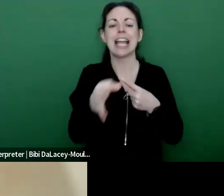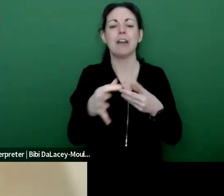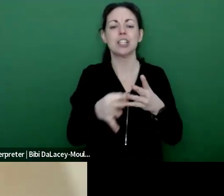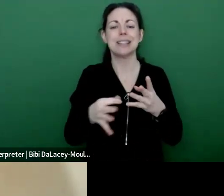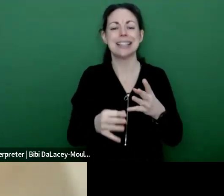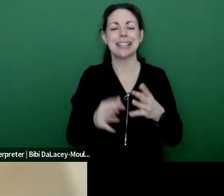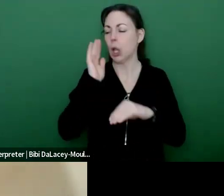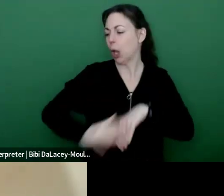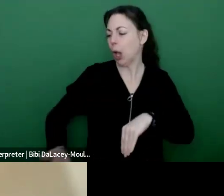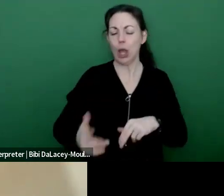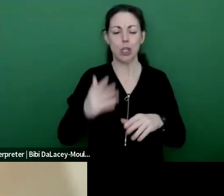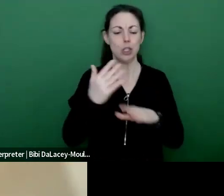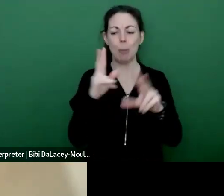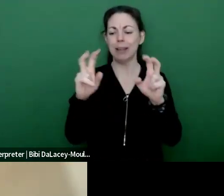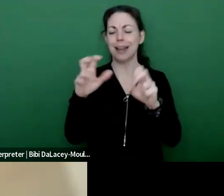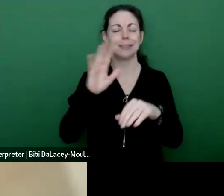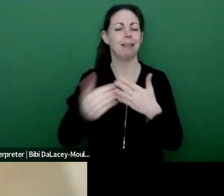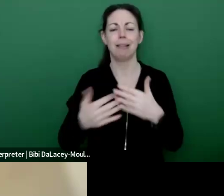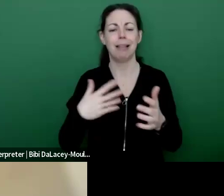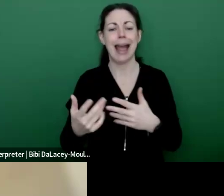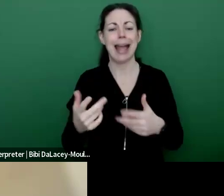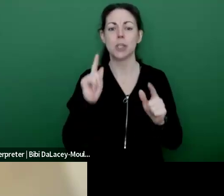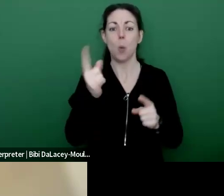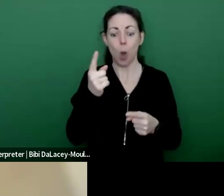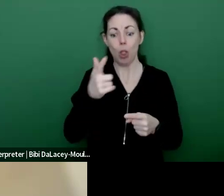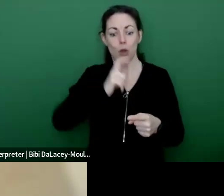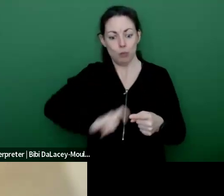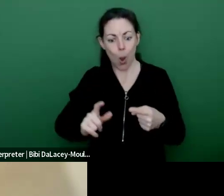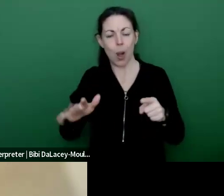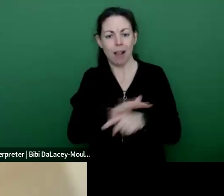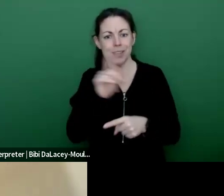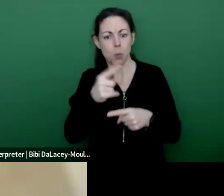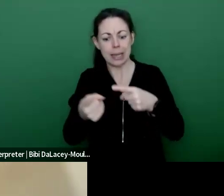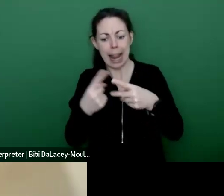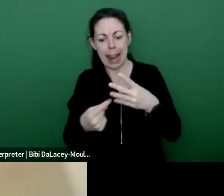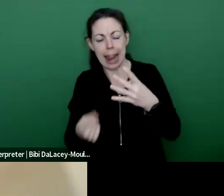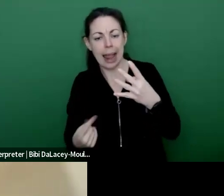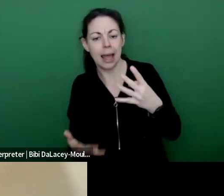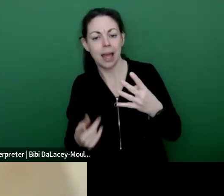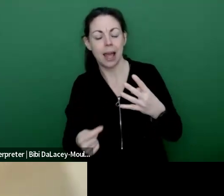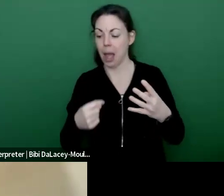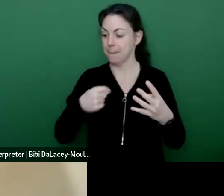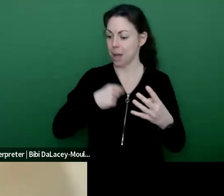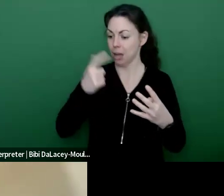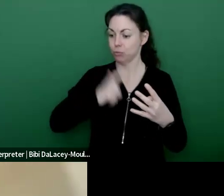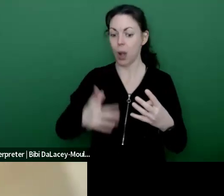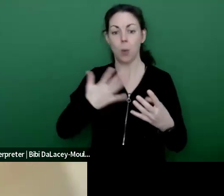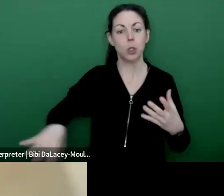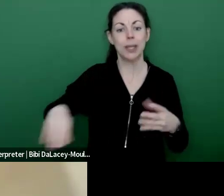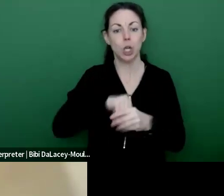you know, for me, it was important to me that I had a role which was linked to psychology. I wanted it to be a role that energized me.